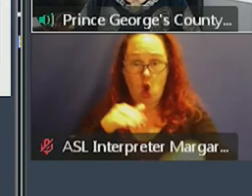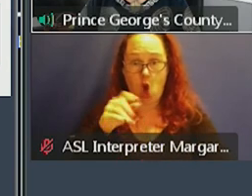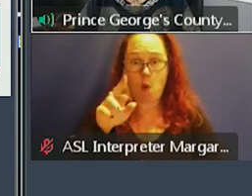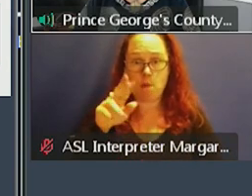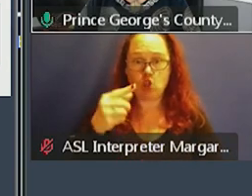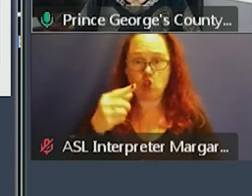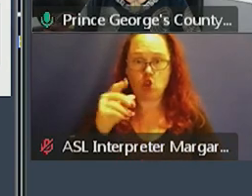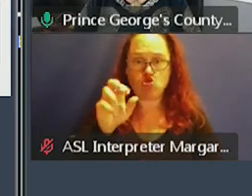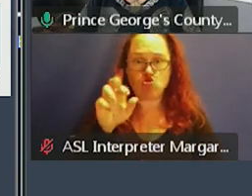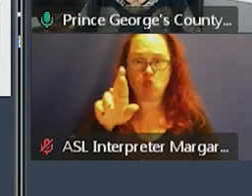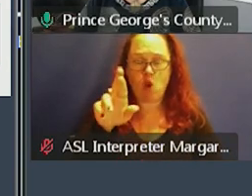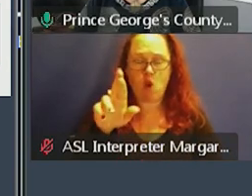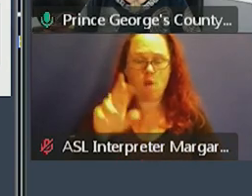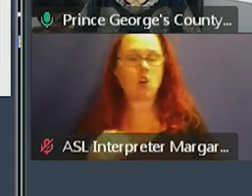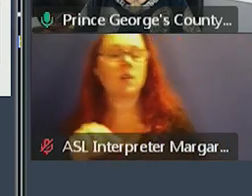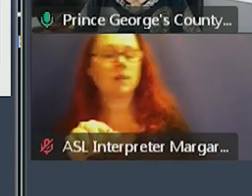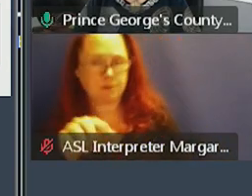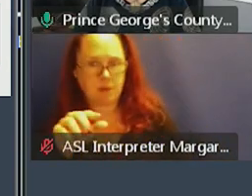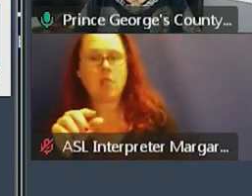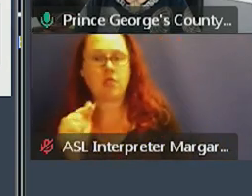Okay. Thank you. And,